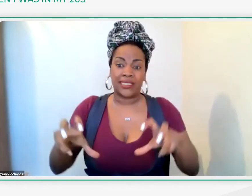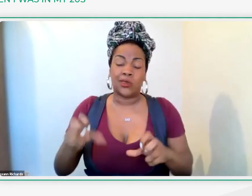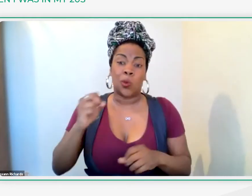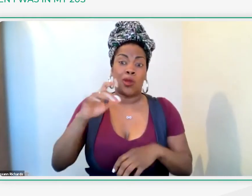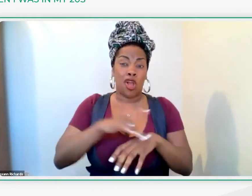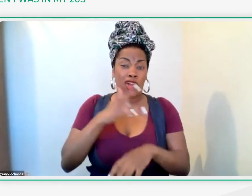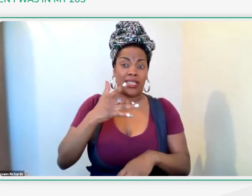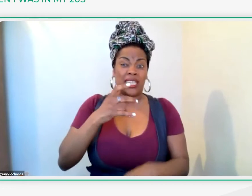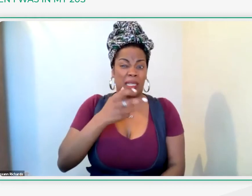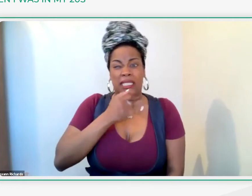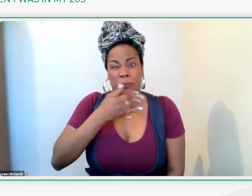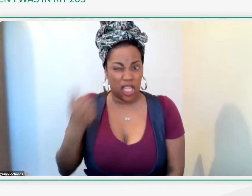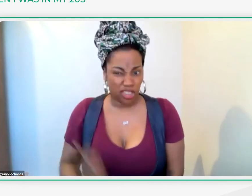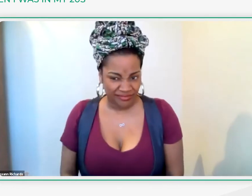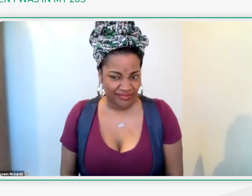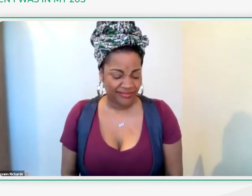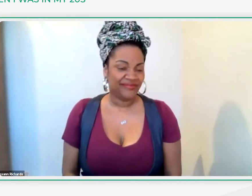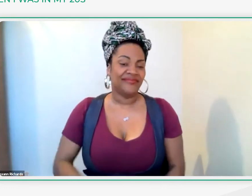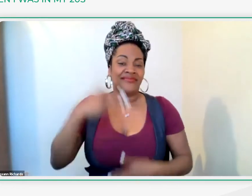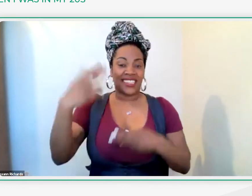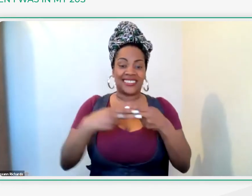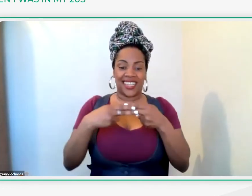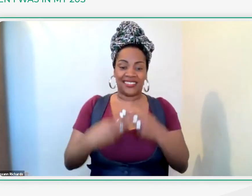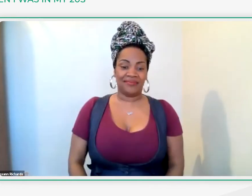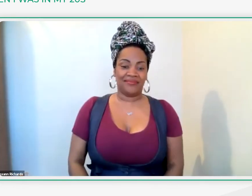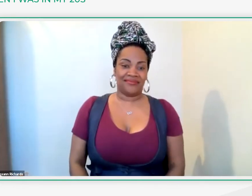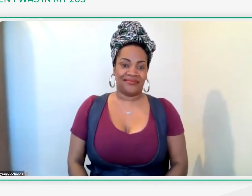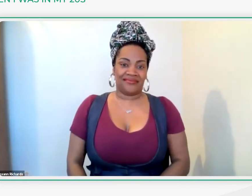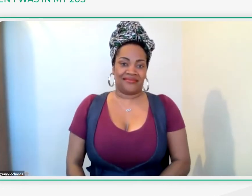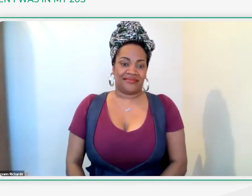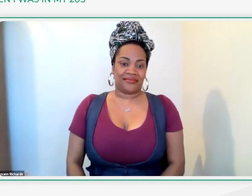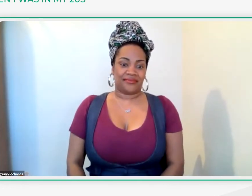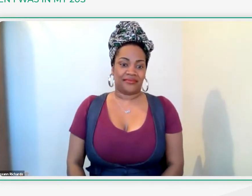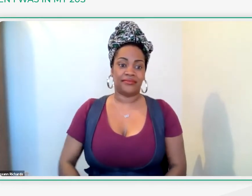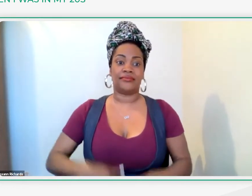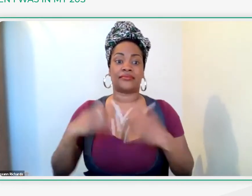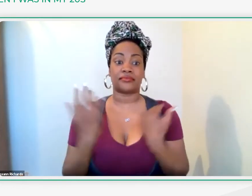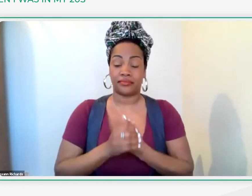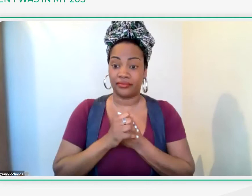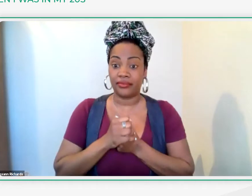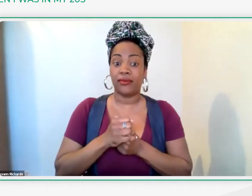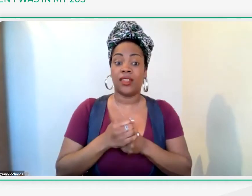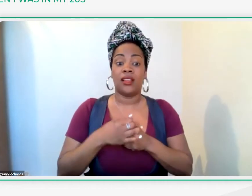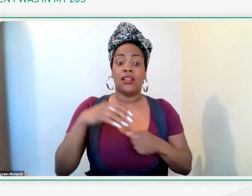But it's a huge investment, and the earlier you do it, the better.